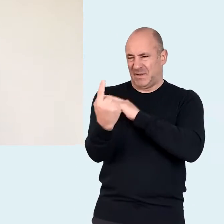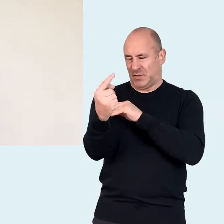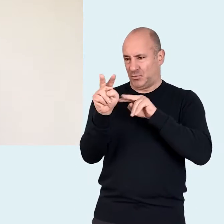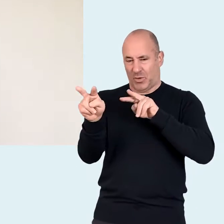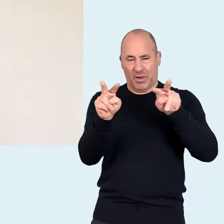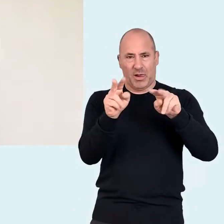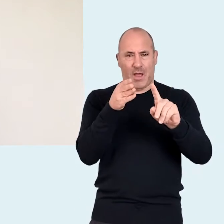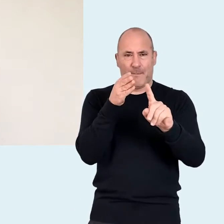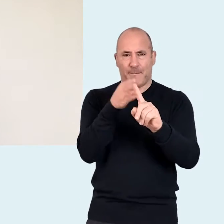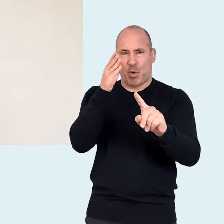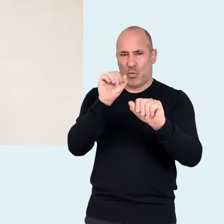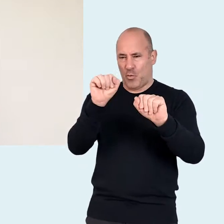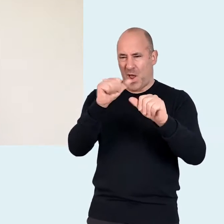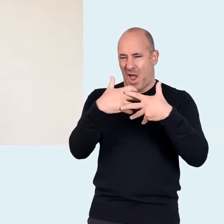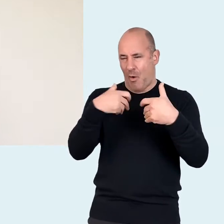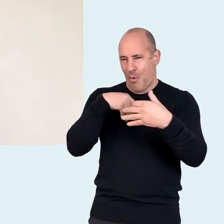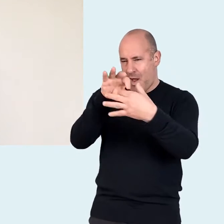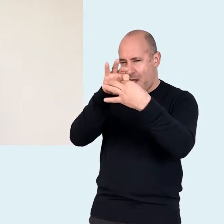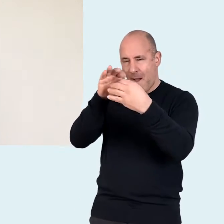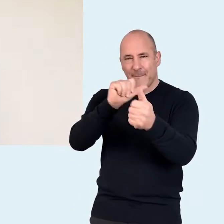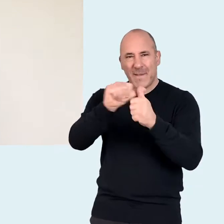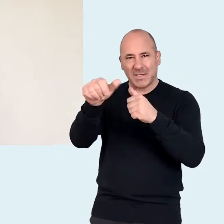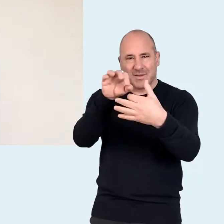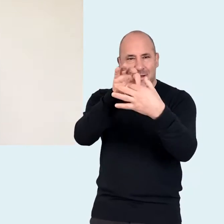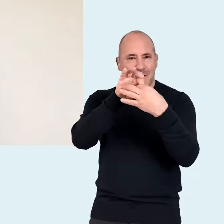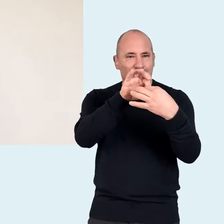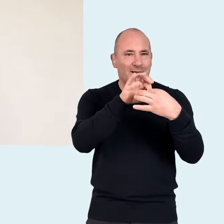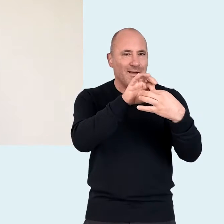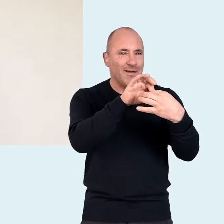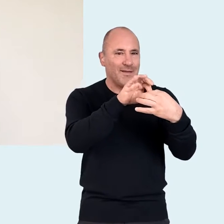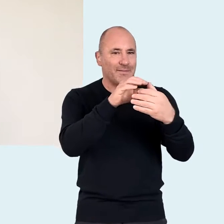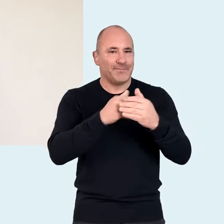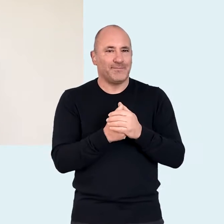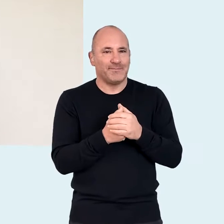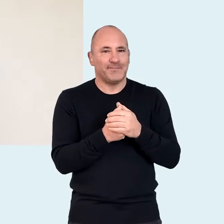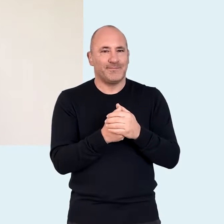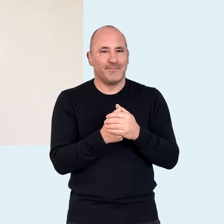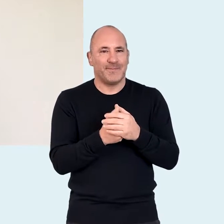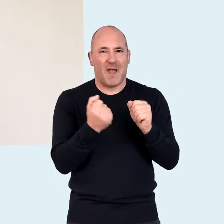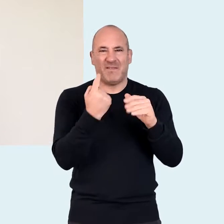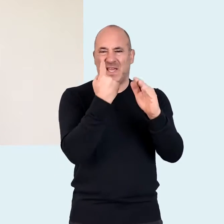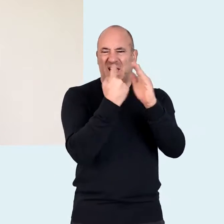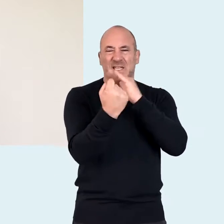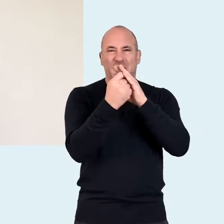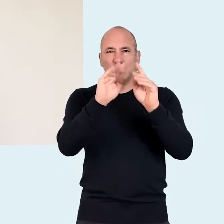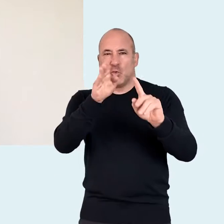and identify the best way of working with them. Through setting individual goals and